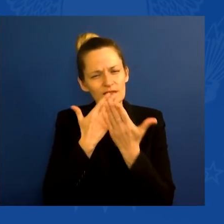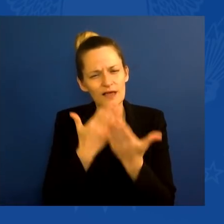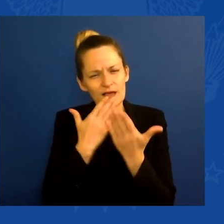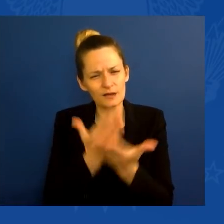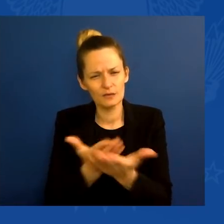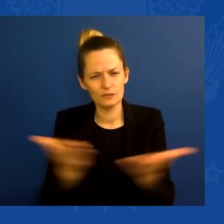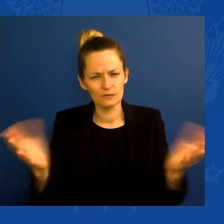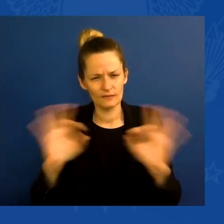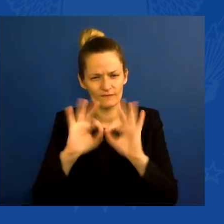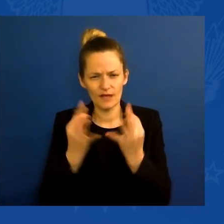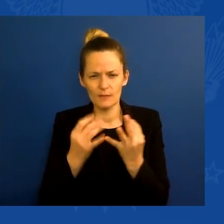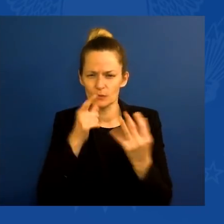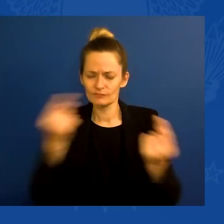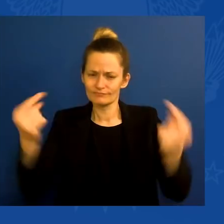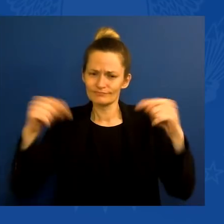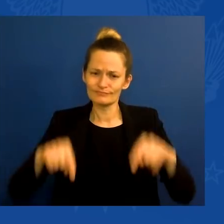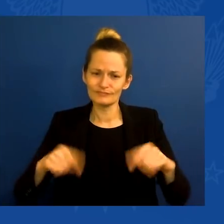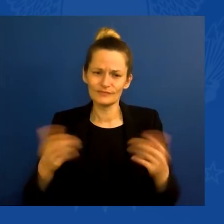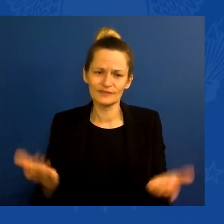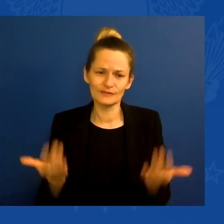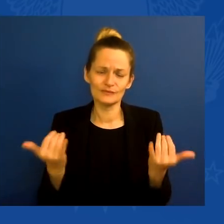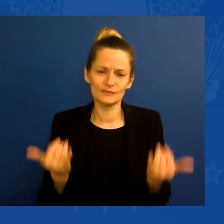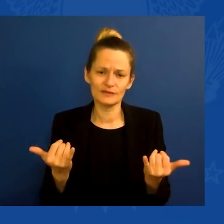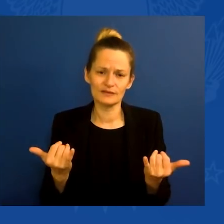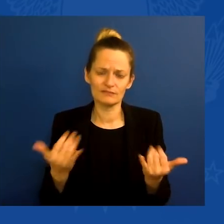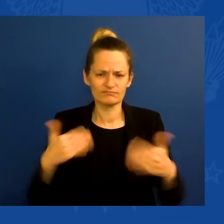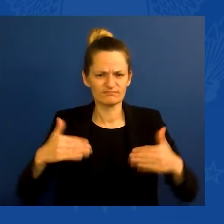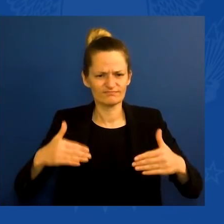because everything comes back. Everything comes back.